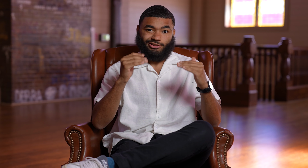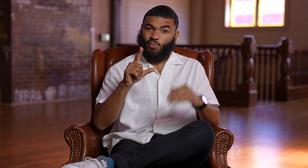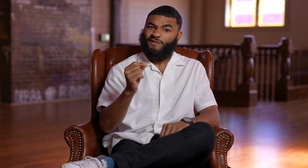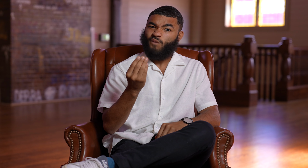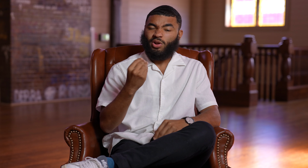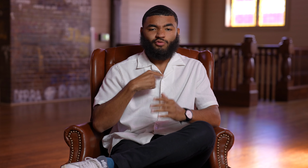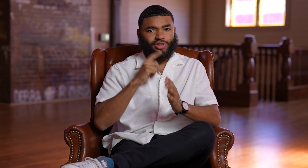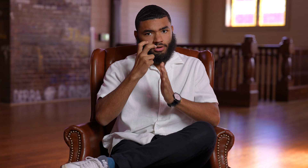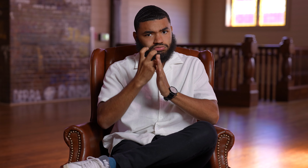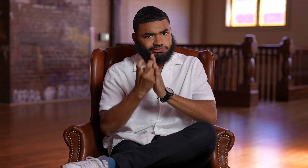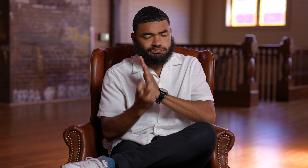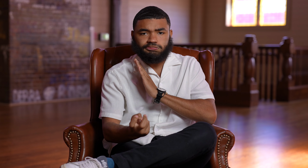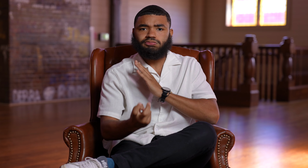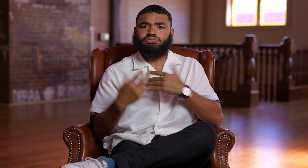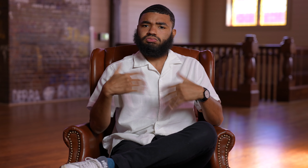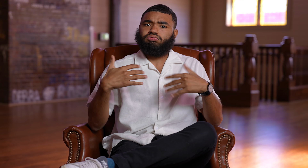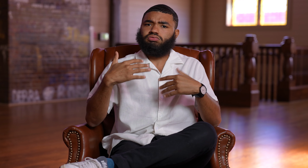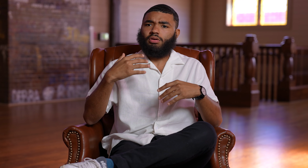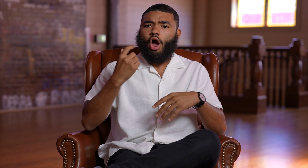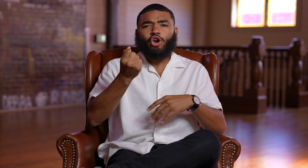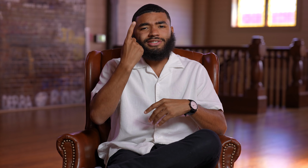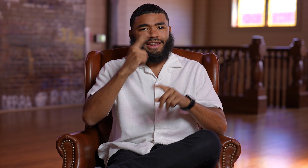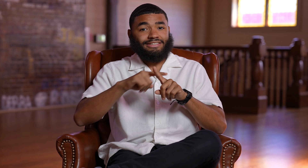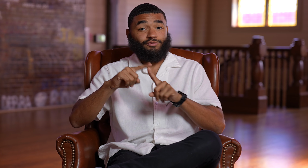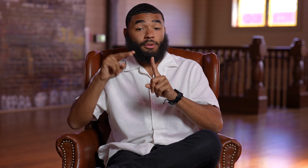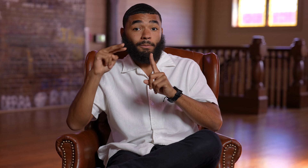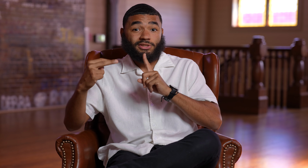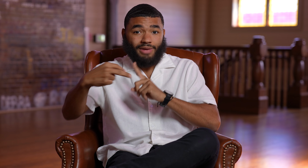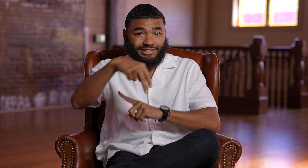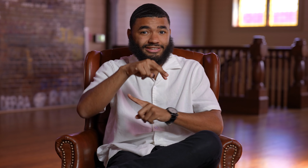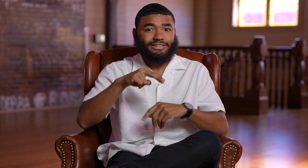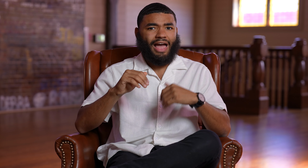This started in 2014, when I dove into understanding different perspectives,